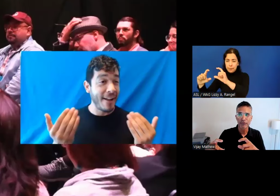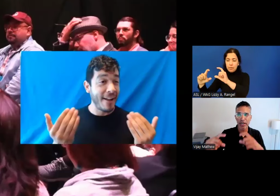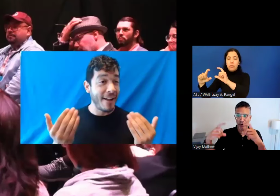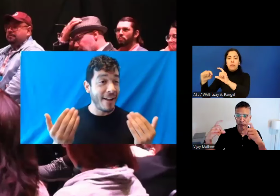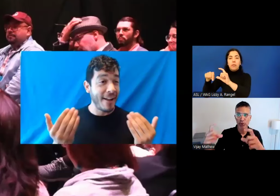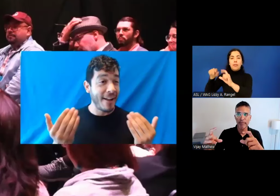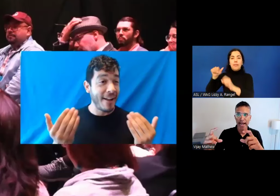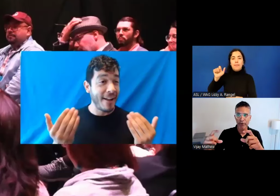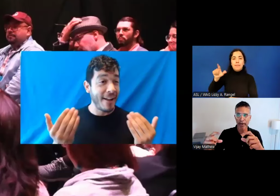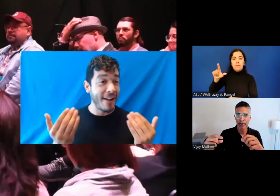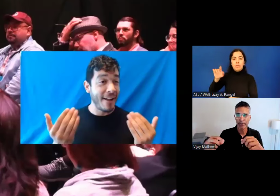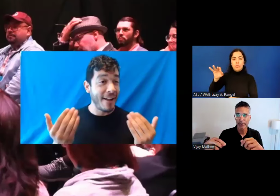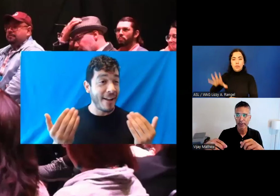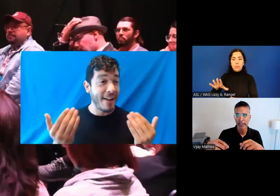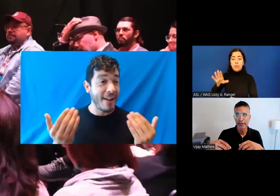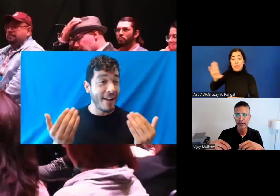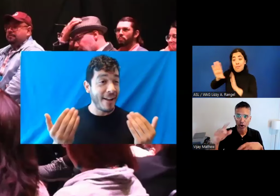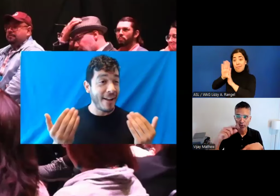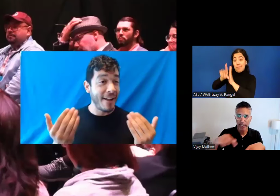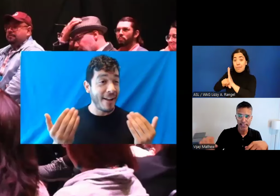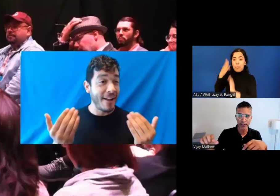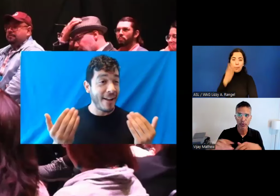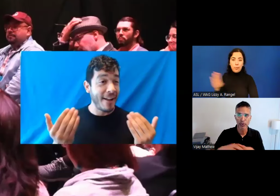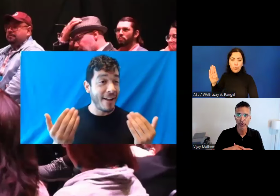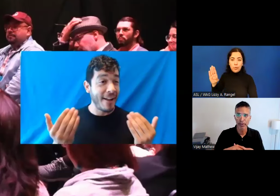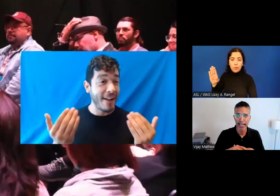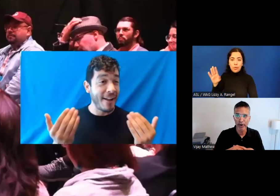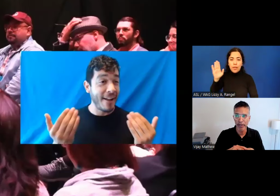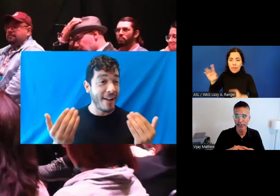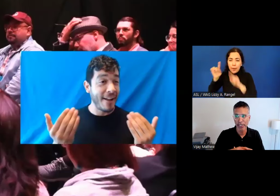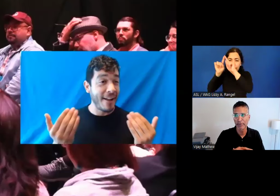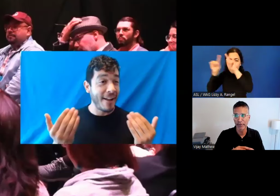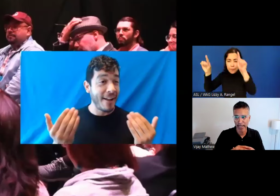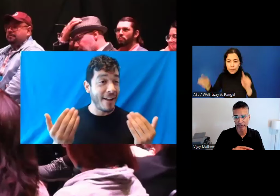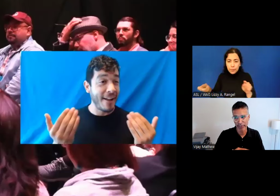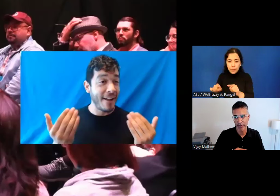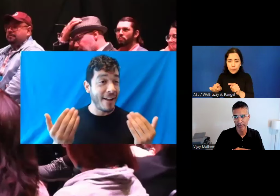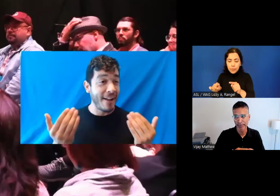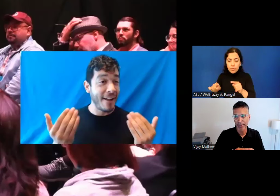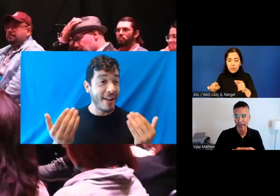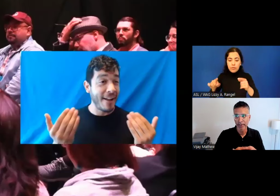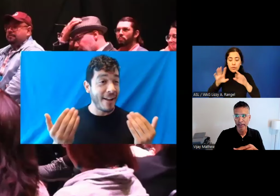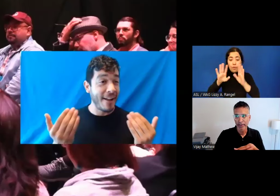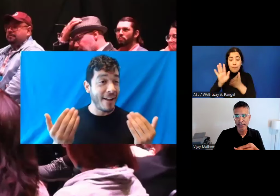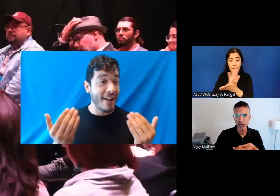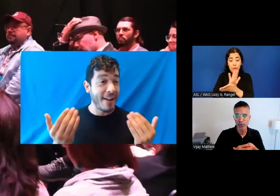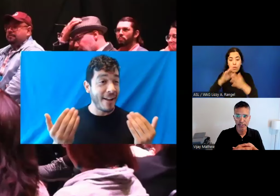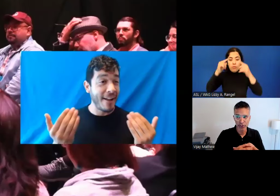front of a blue background in their own rectangle layered on top of the main video. This is what is